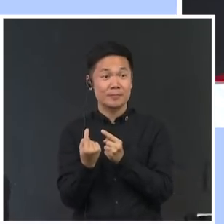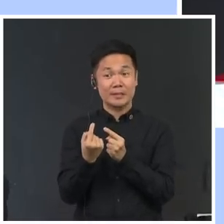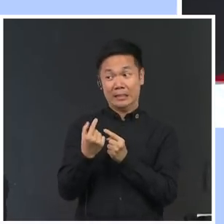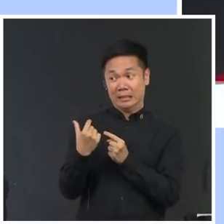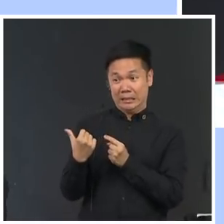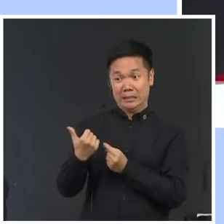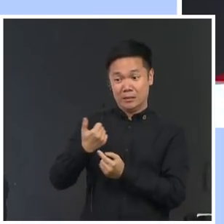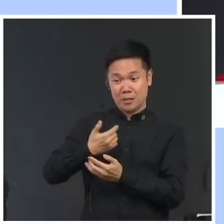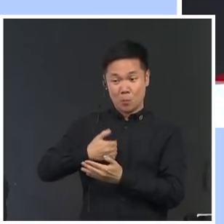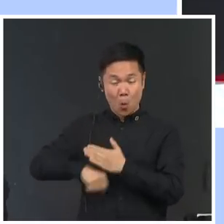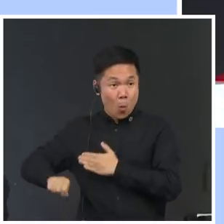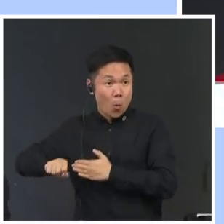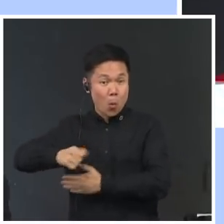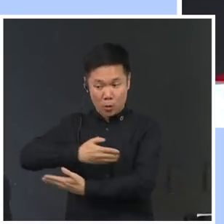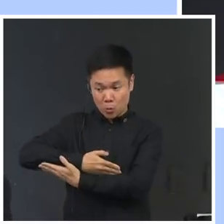She -- the daughter cannot hear.